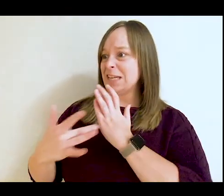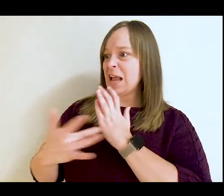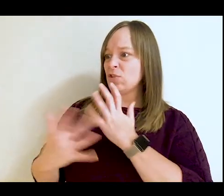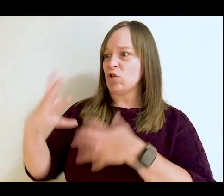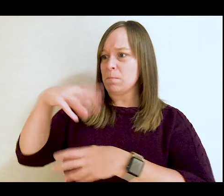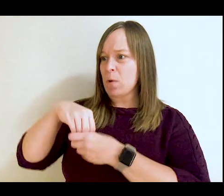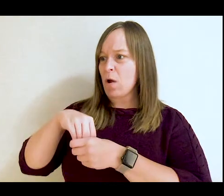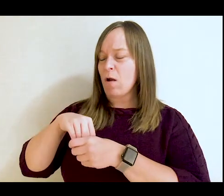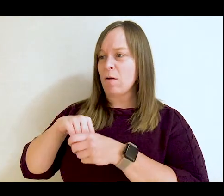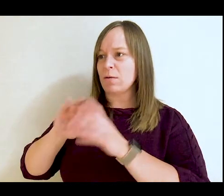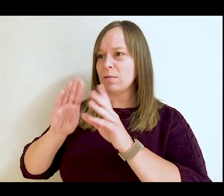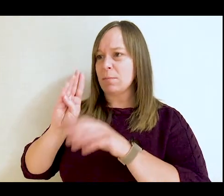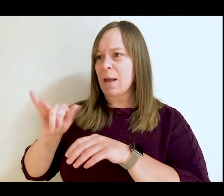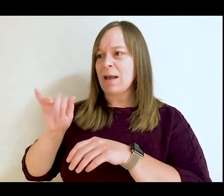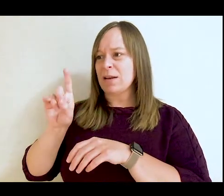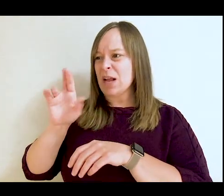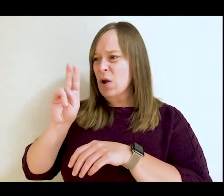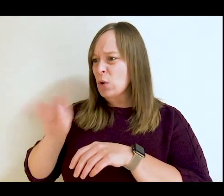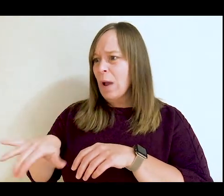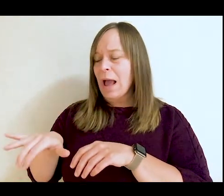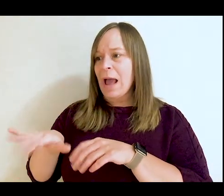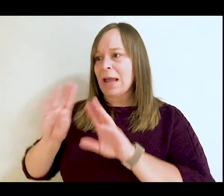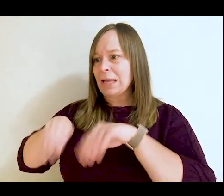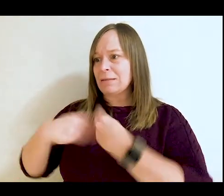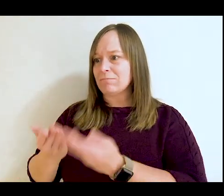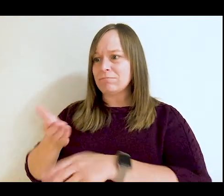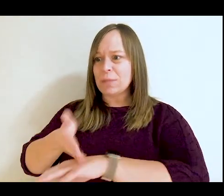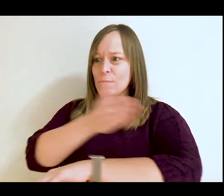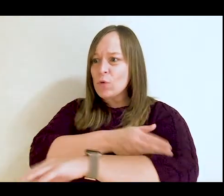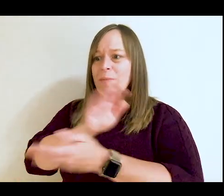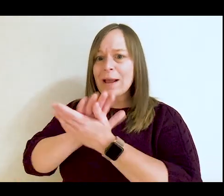S: The technical assistance provided by DRNY improved my